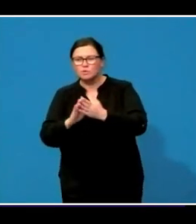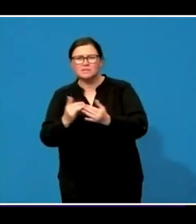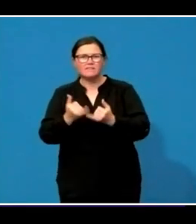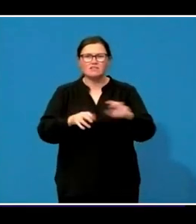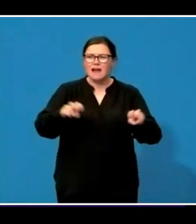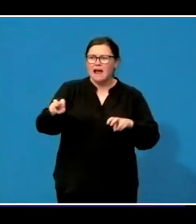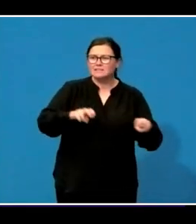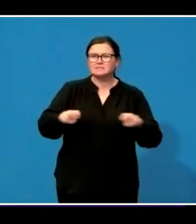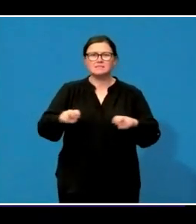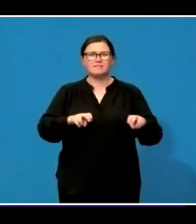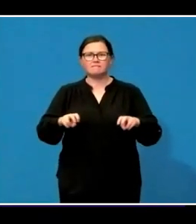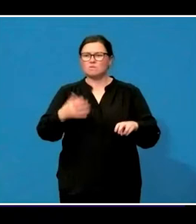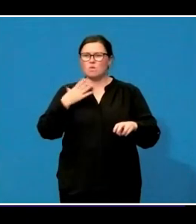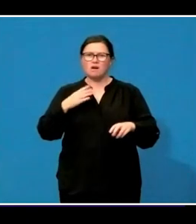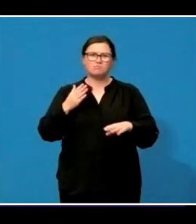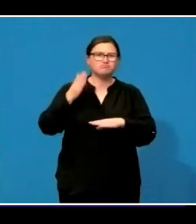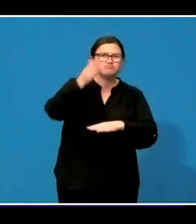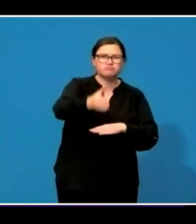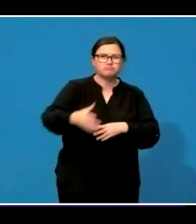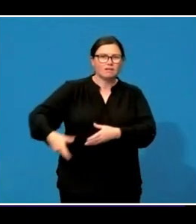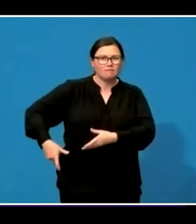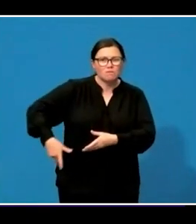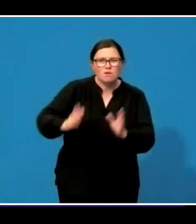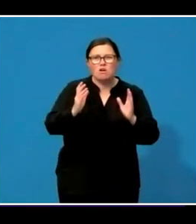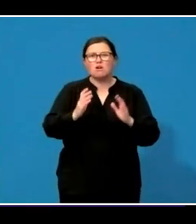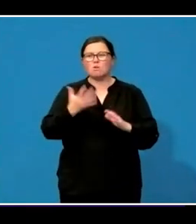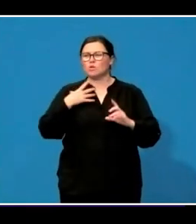at the football, always wanting to be out doing things with other people.